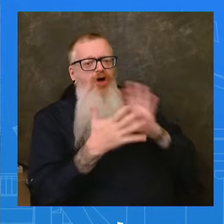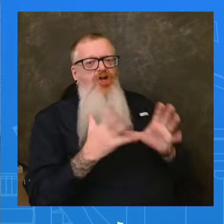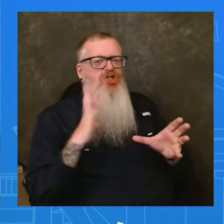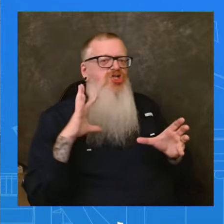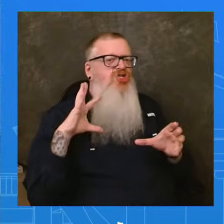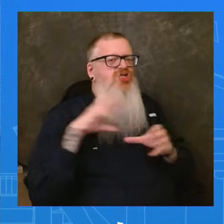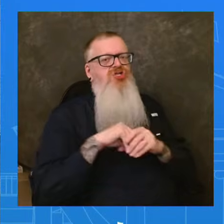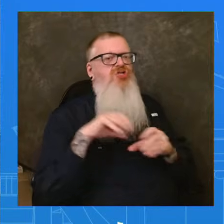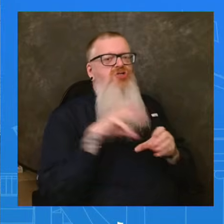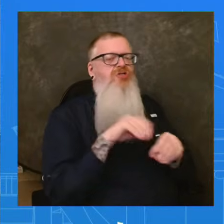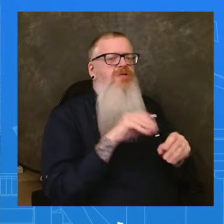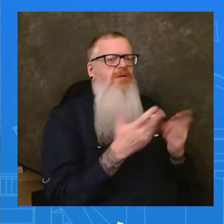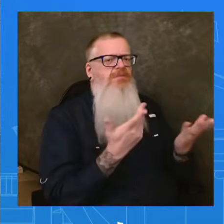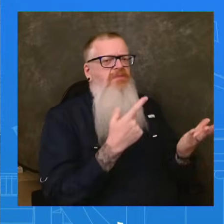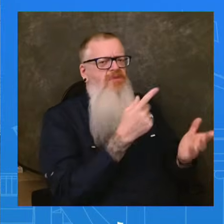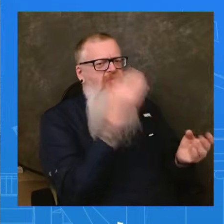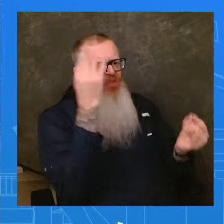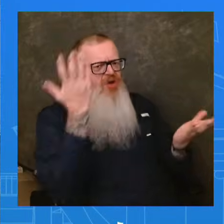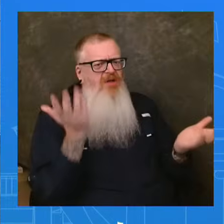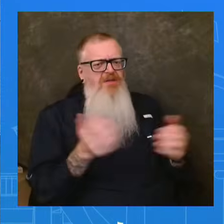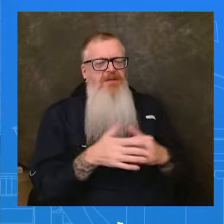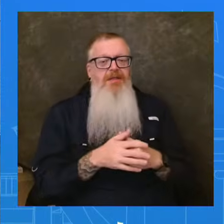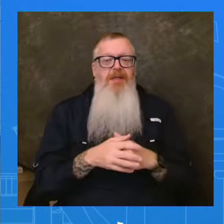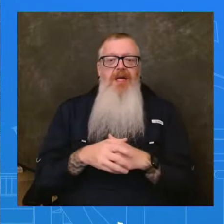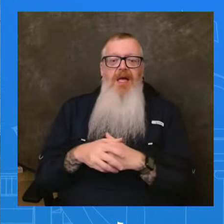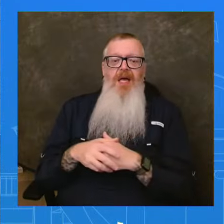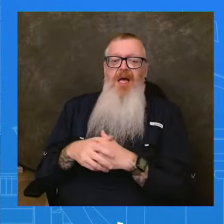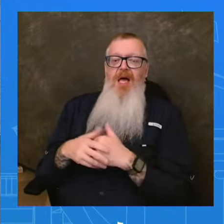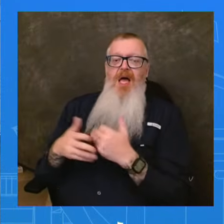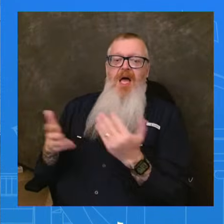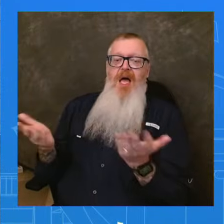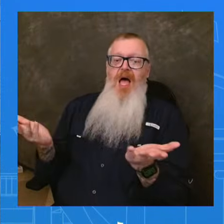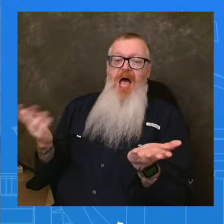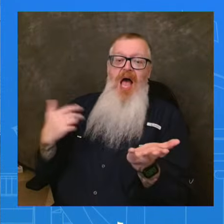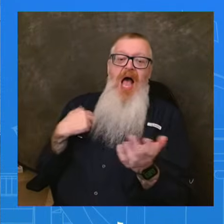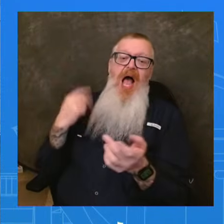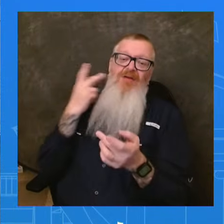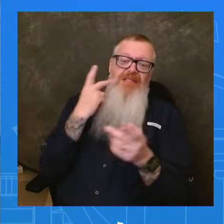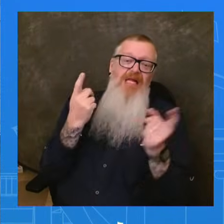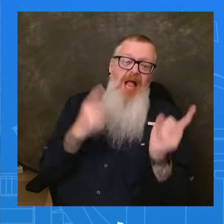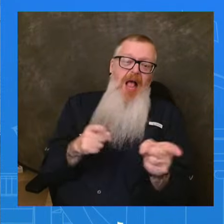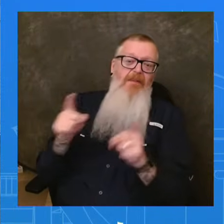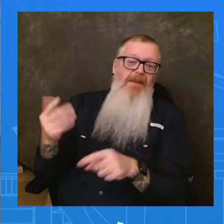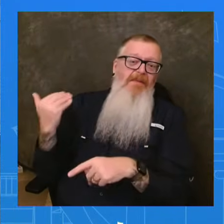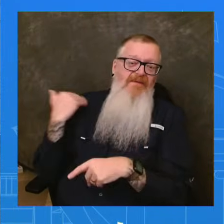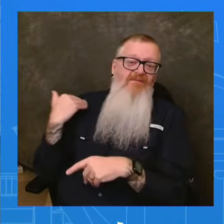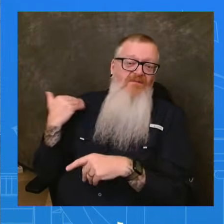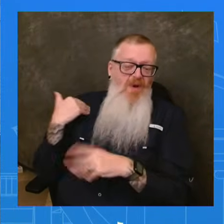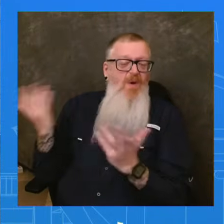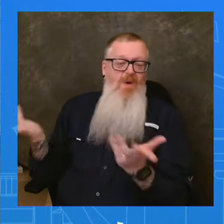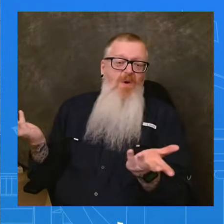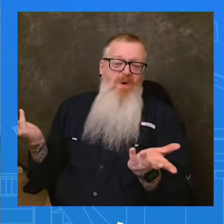We have had misinformation for, you know, ver- -- a long time. But we have seen it increase recently.